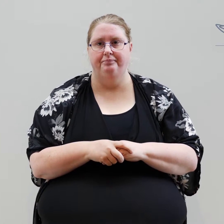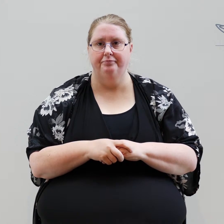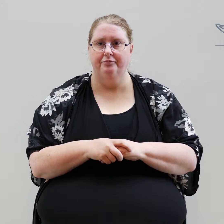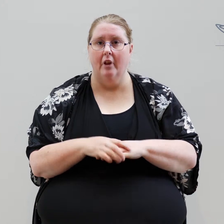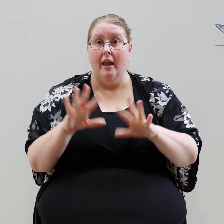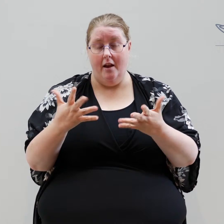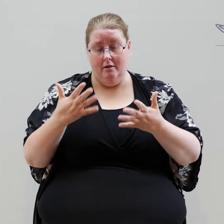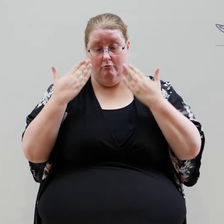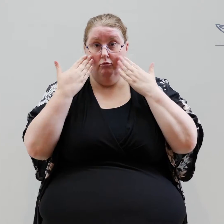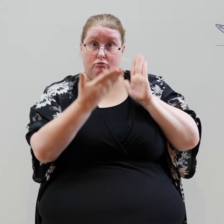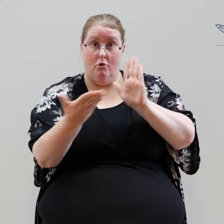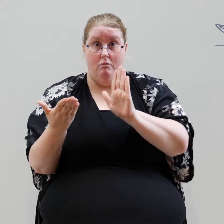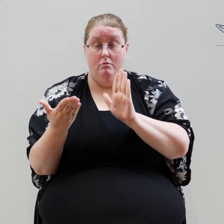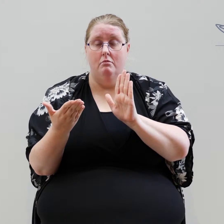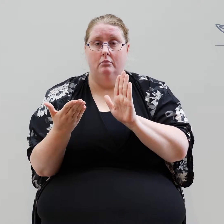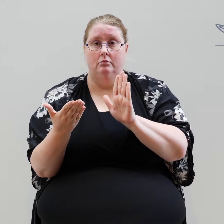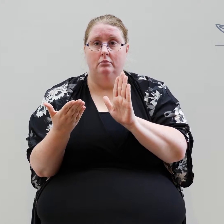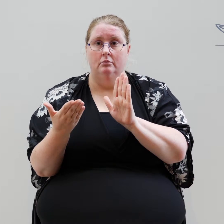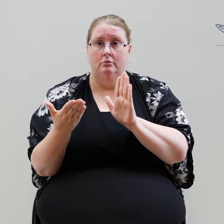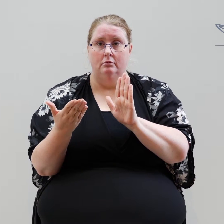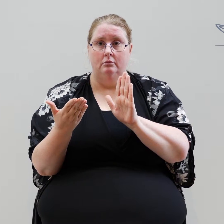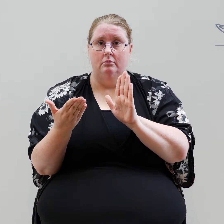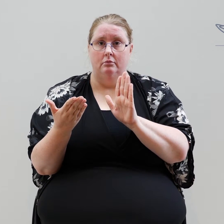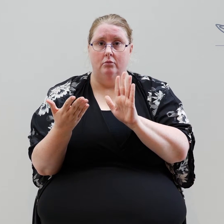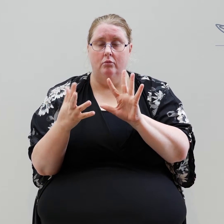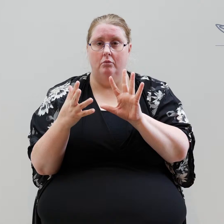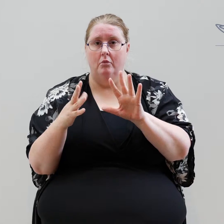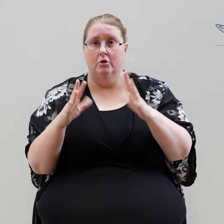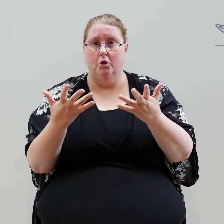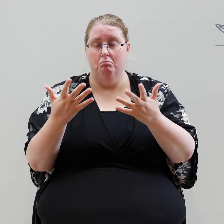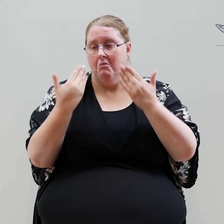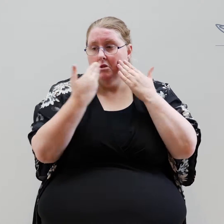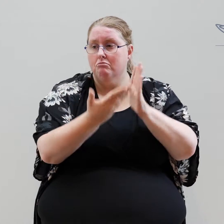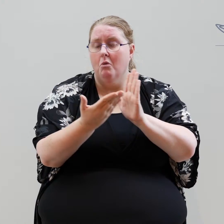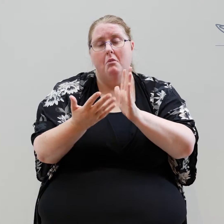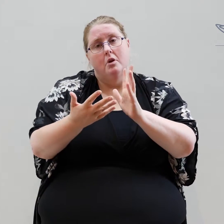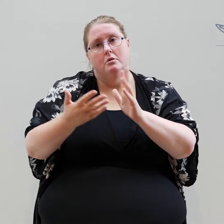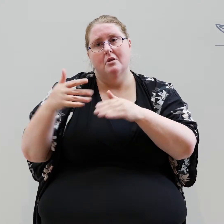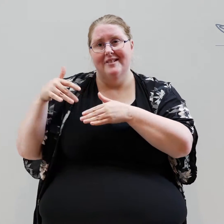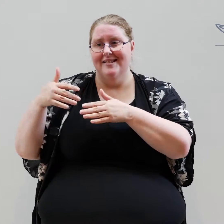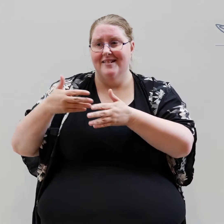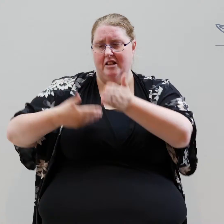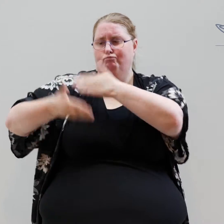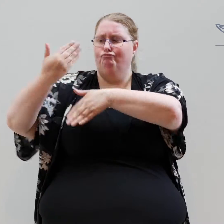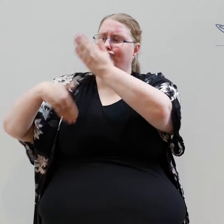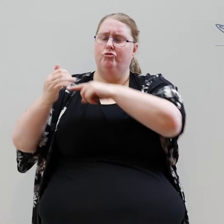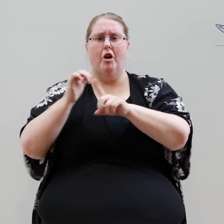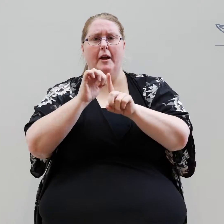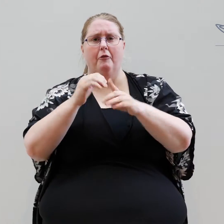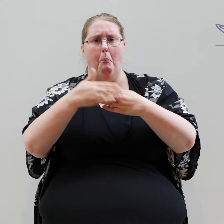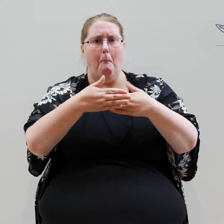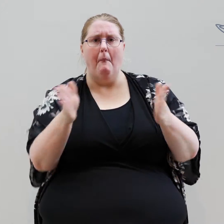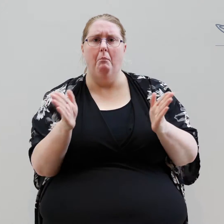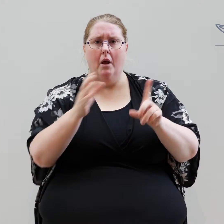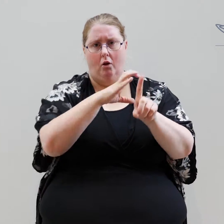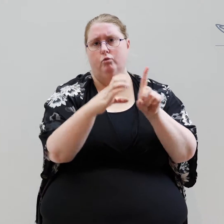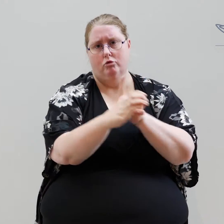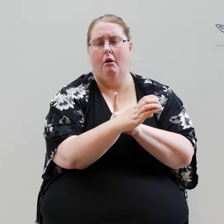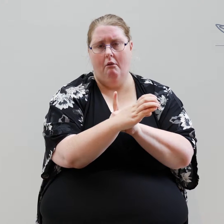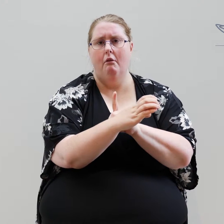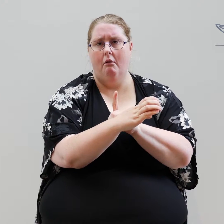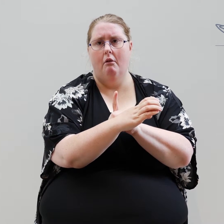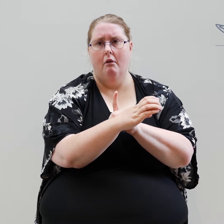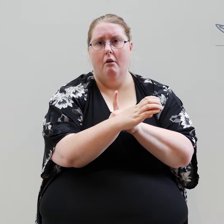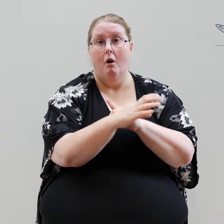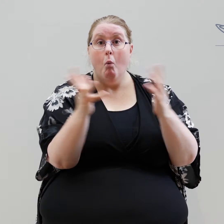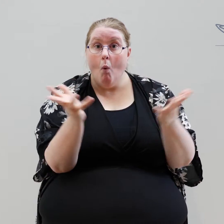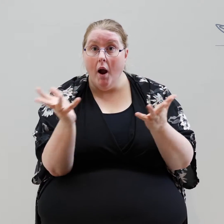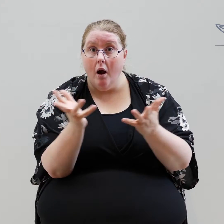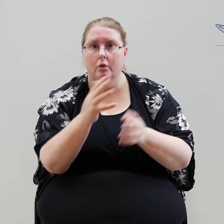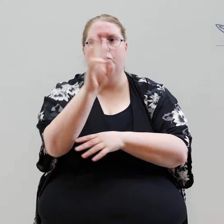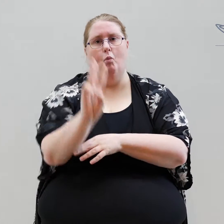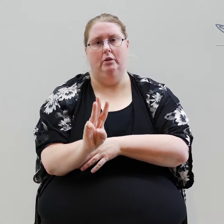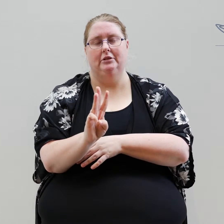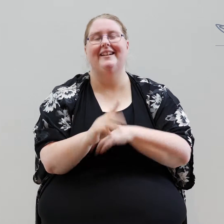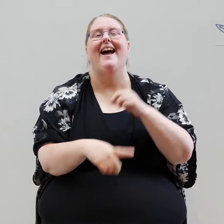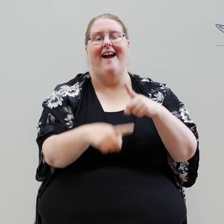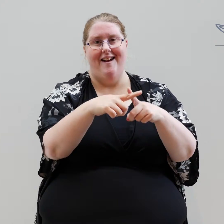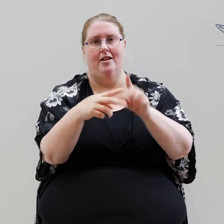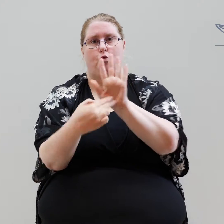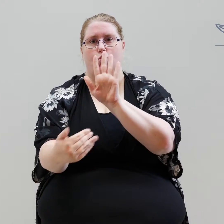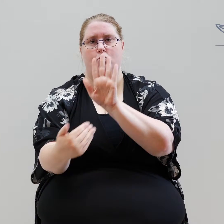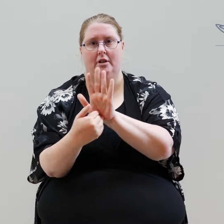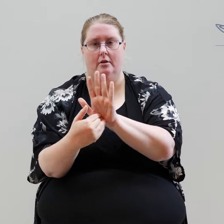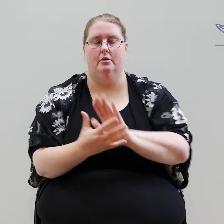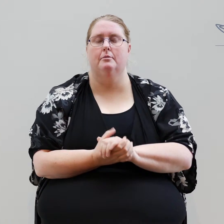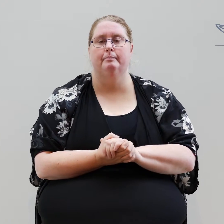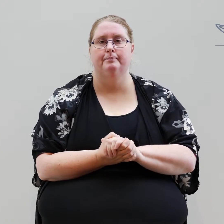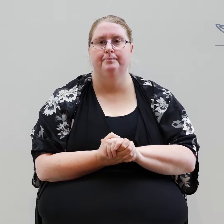and through this lens, surveys a history of public culture in Wellington and New Zealand.